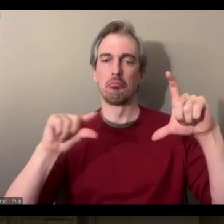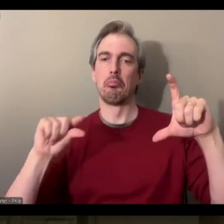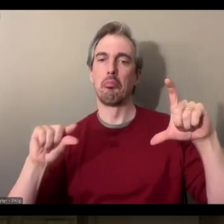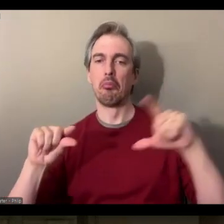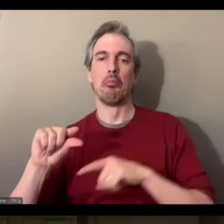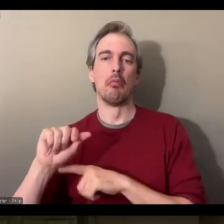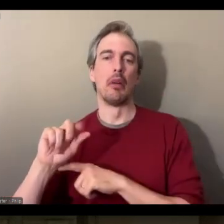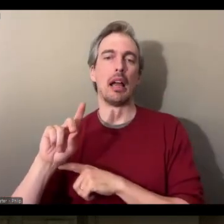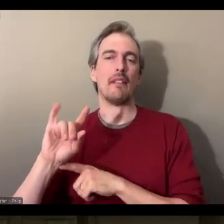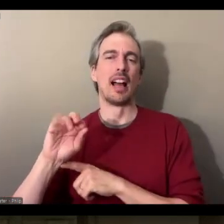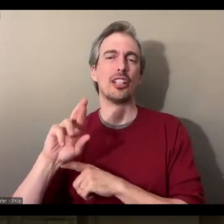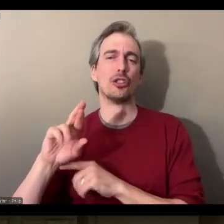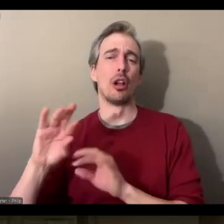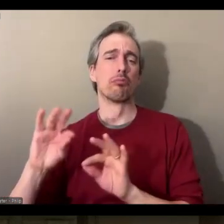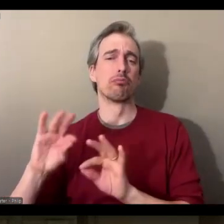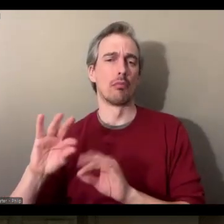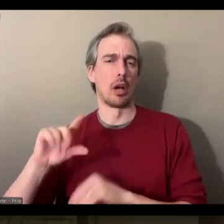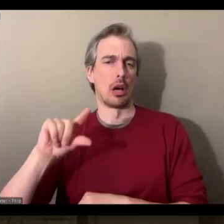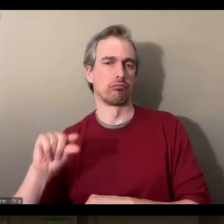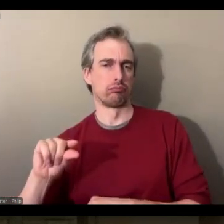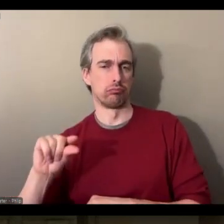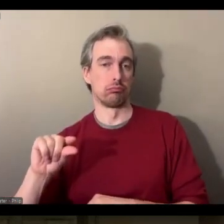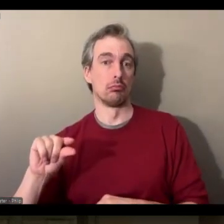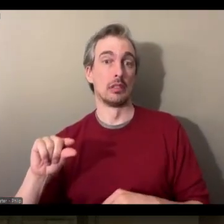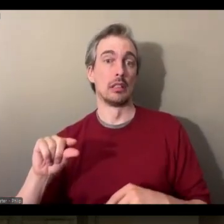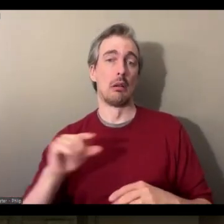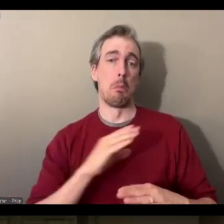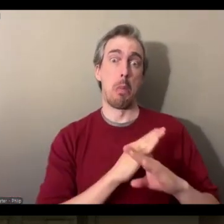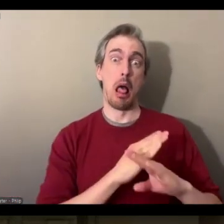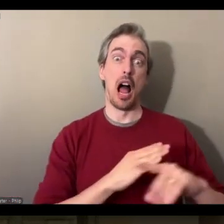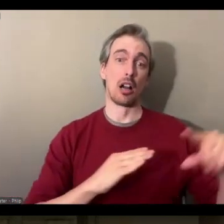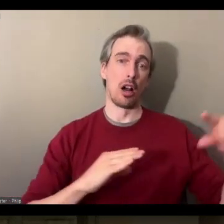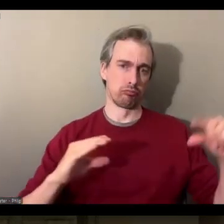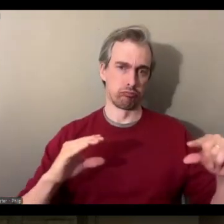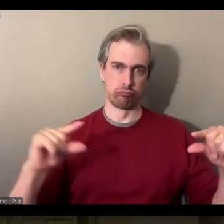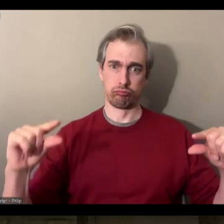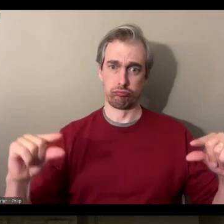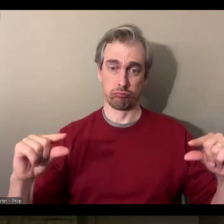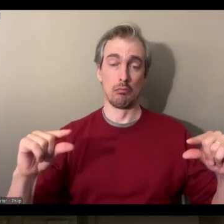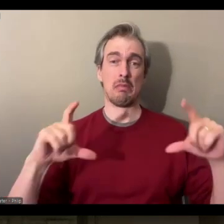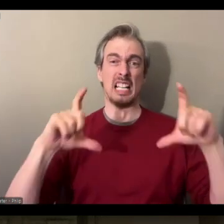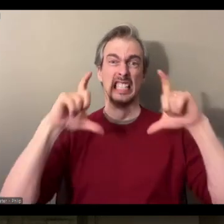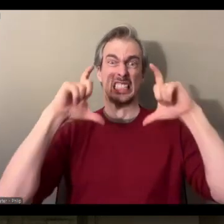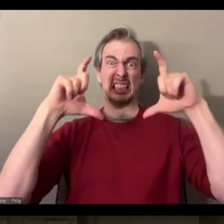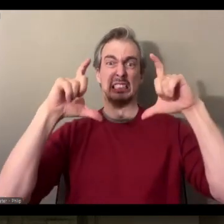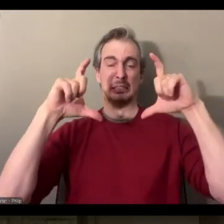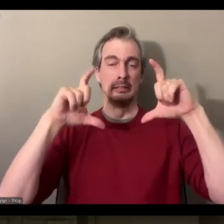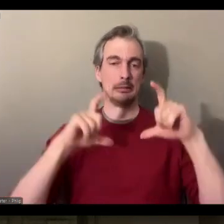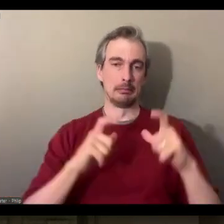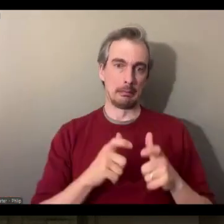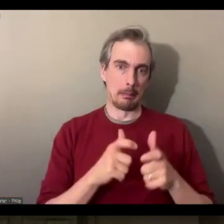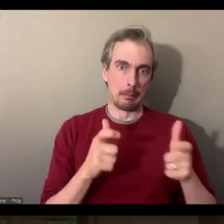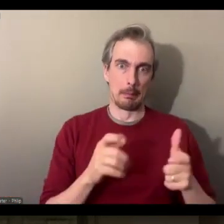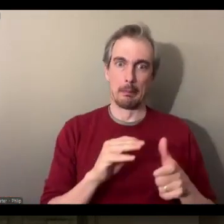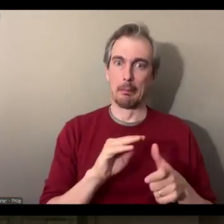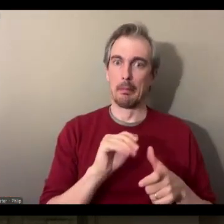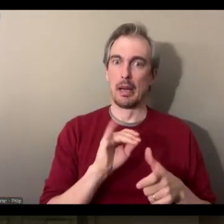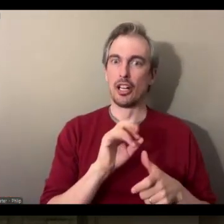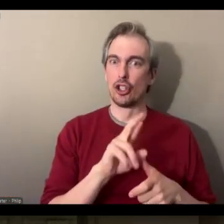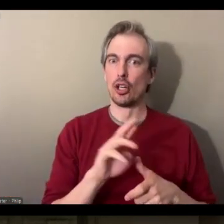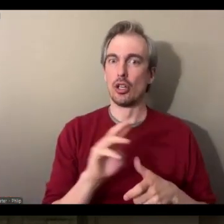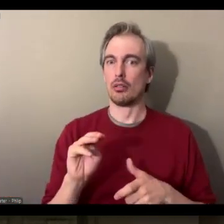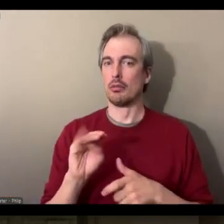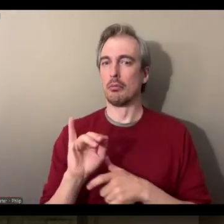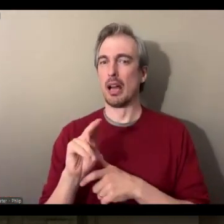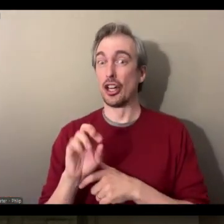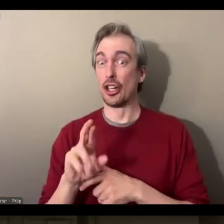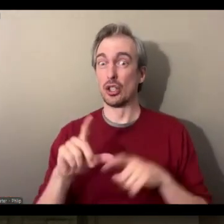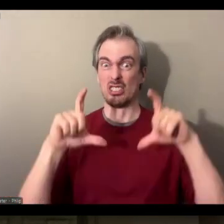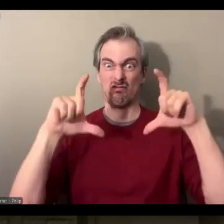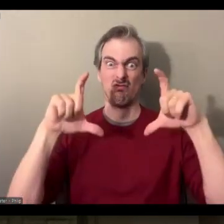took this in stride and as a challenge. And we got to work. These are some of the examples of